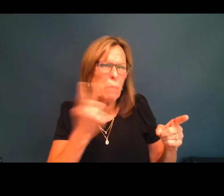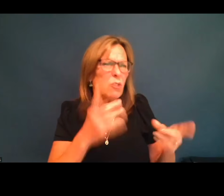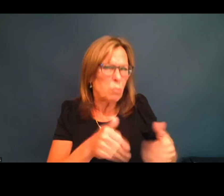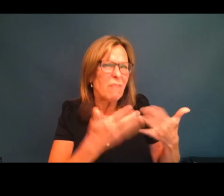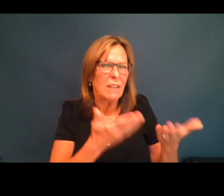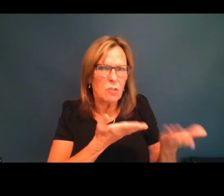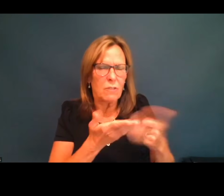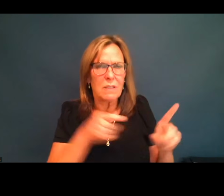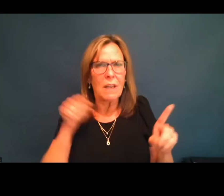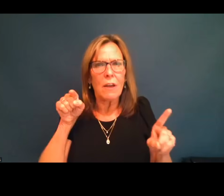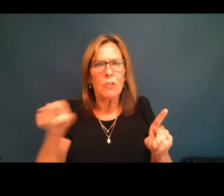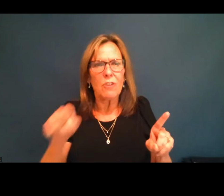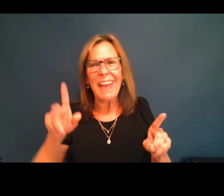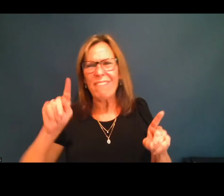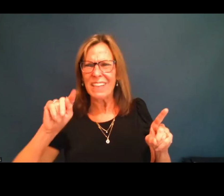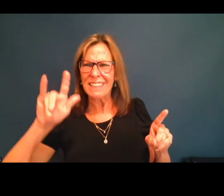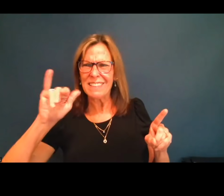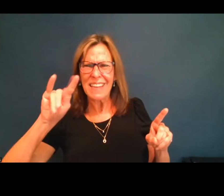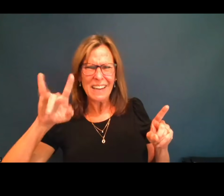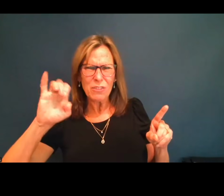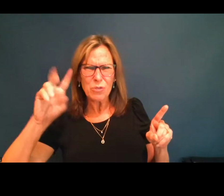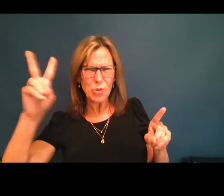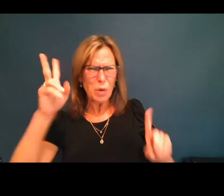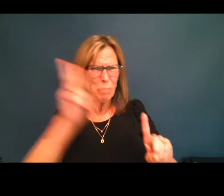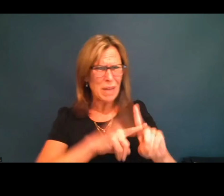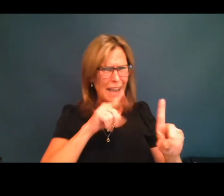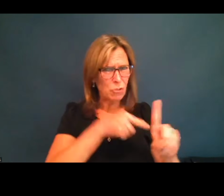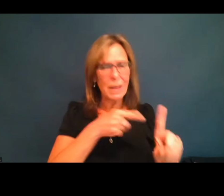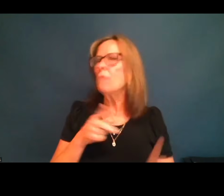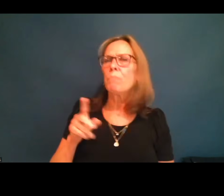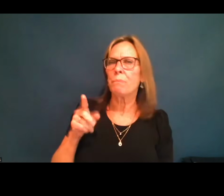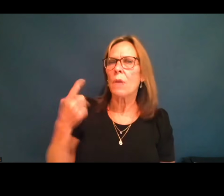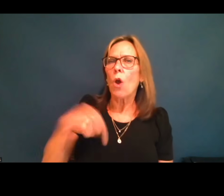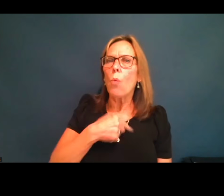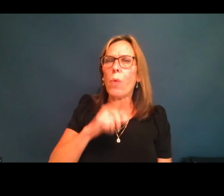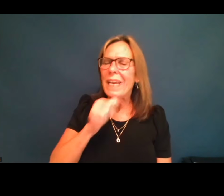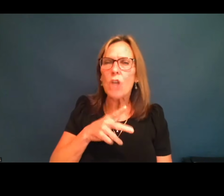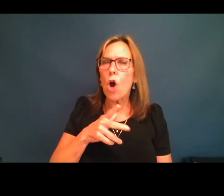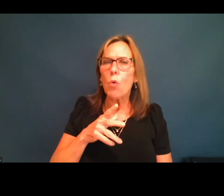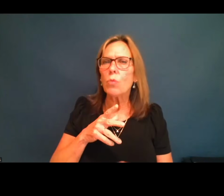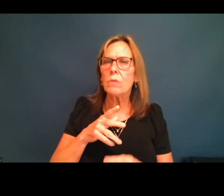enforce Title II, but we've adopted a lot of the Title II requirements under our law, So I probably would just need a